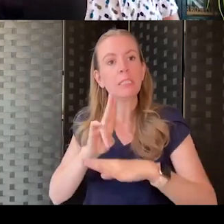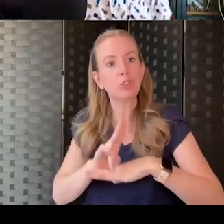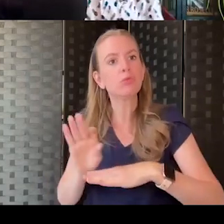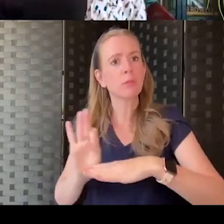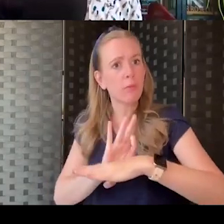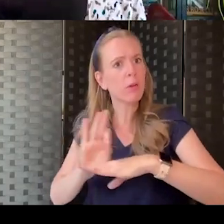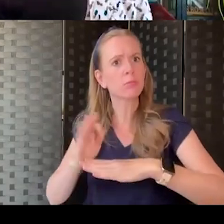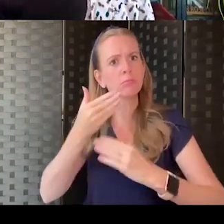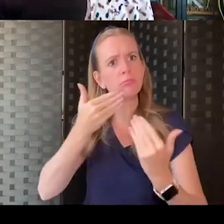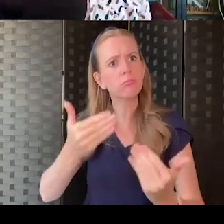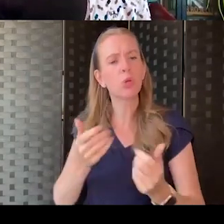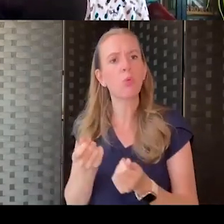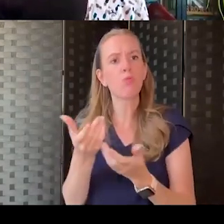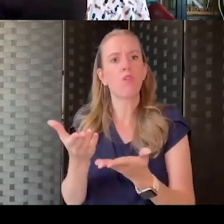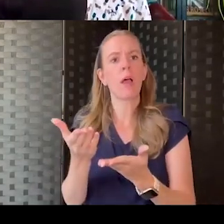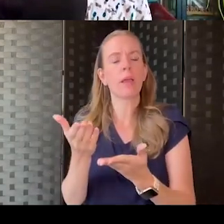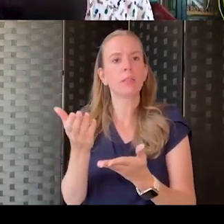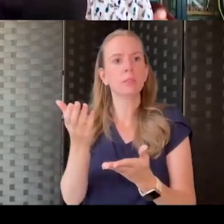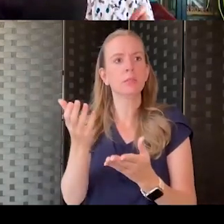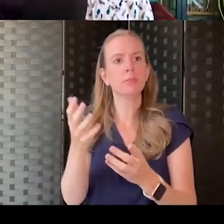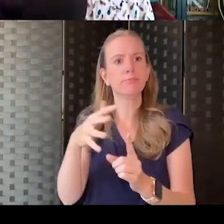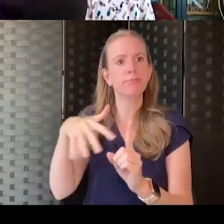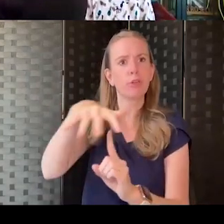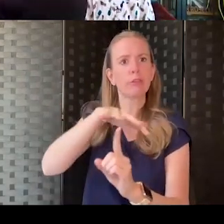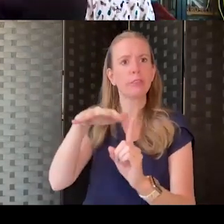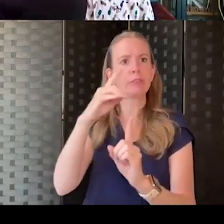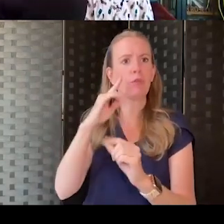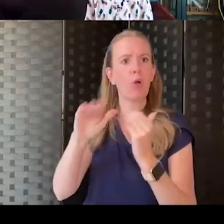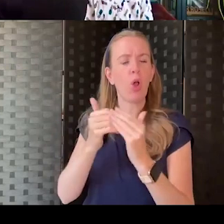and it provides context for all users. You could use ARIA instead of